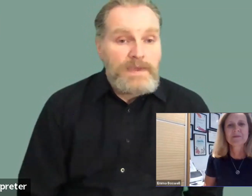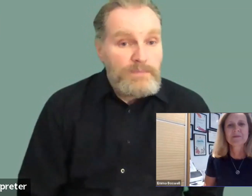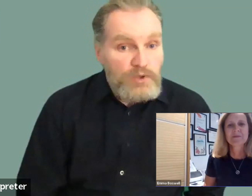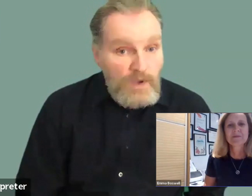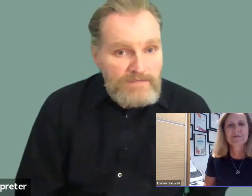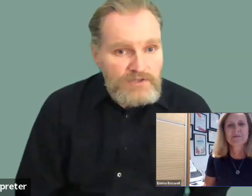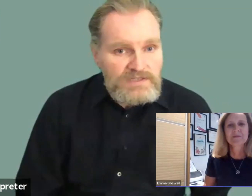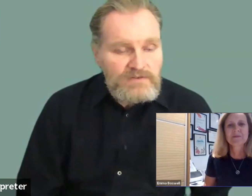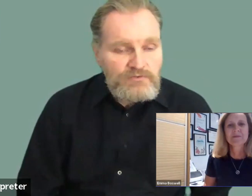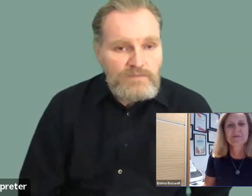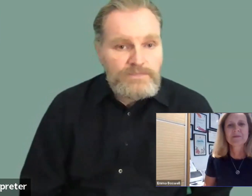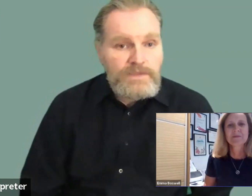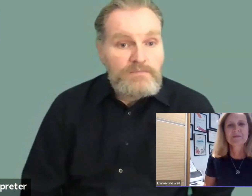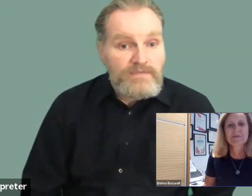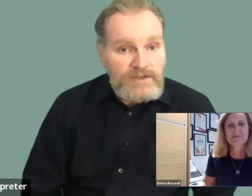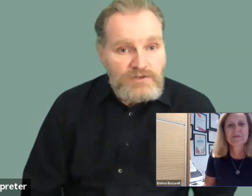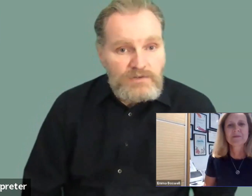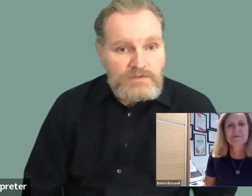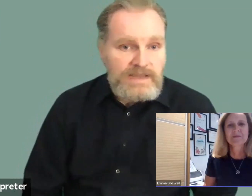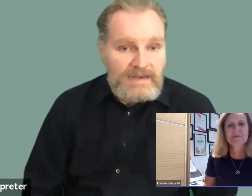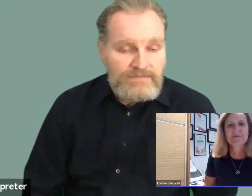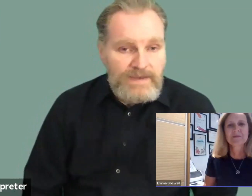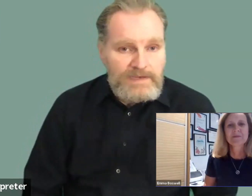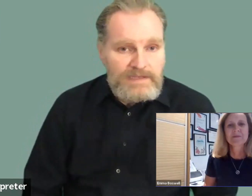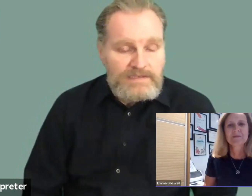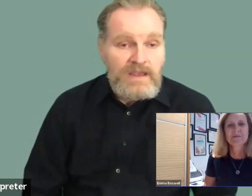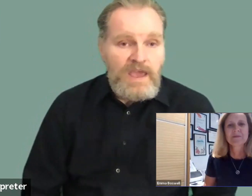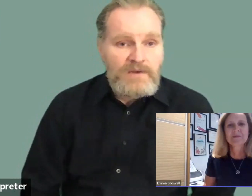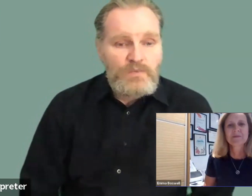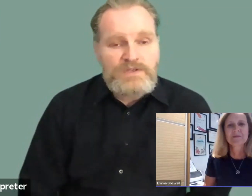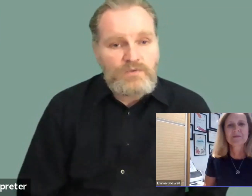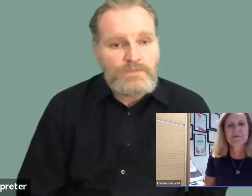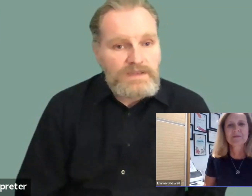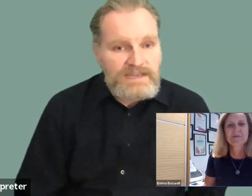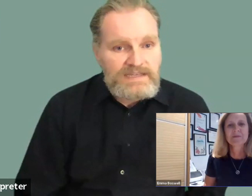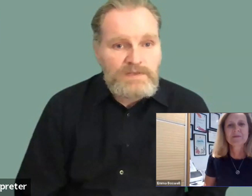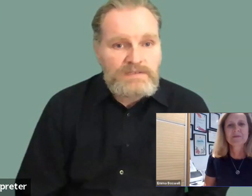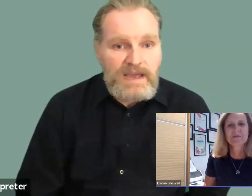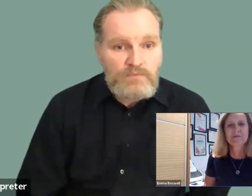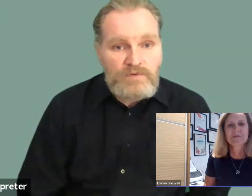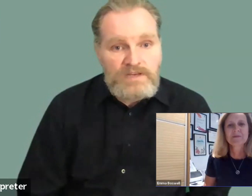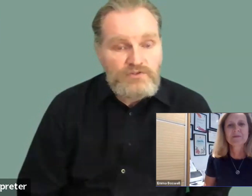people who have Usher syndrome, professionals and families. And we do assessment, outreach,